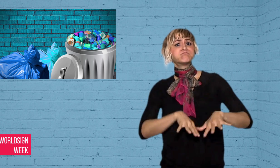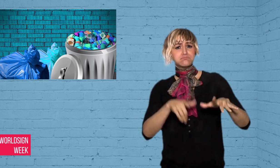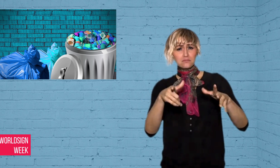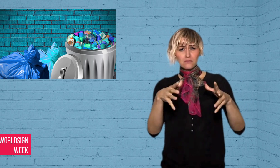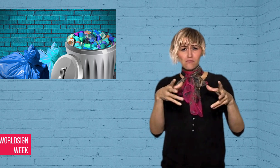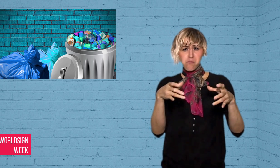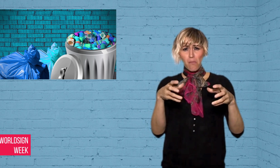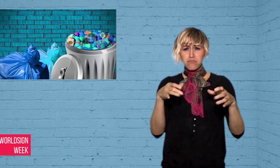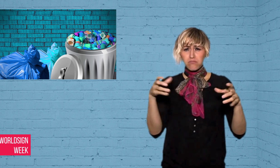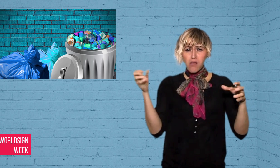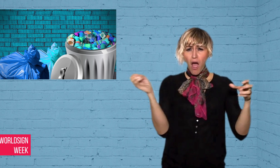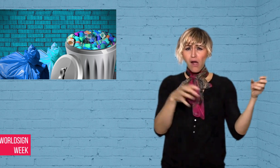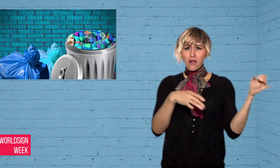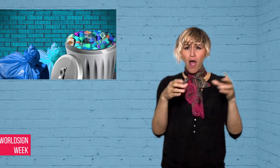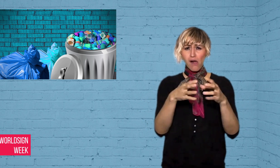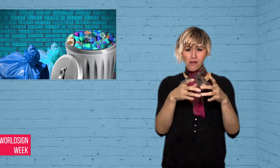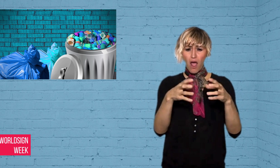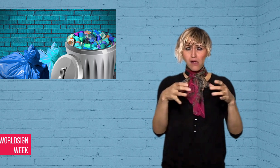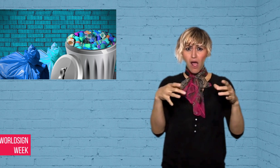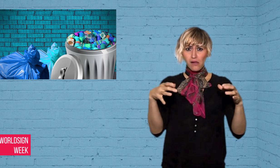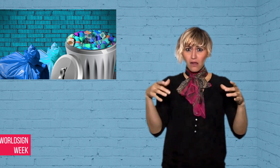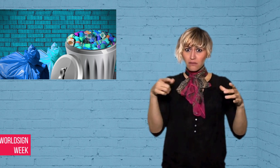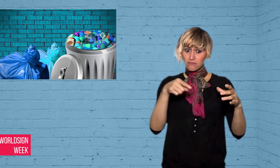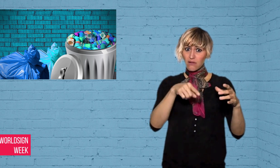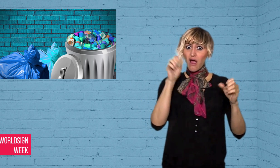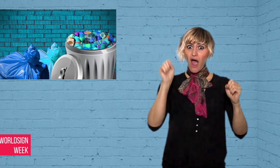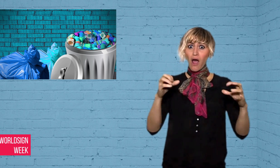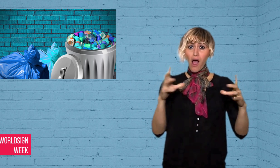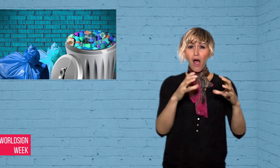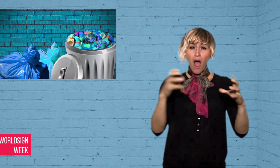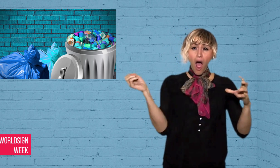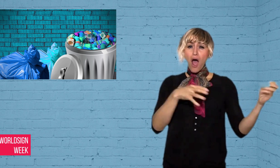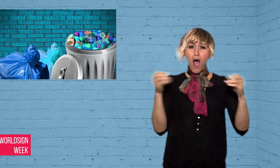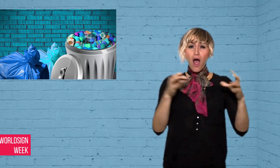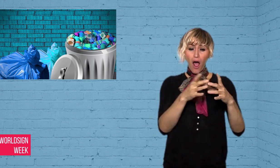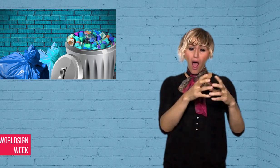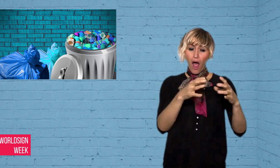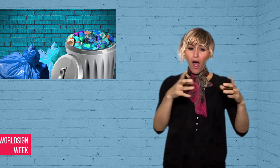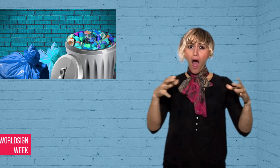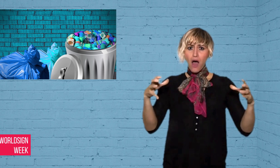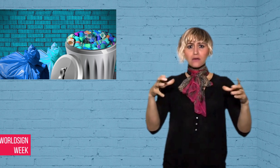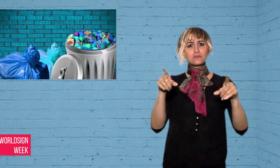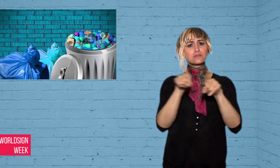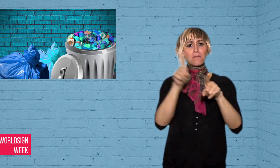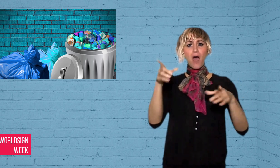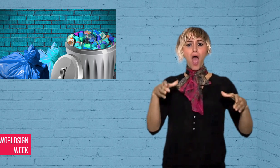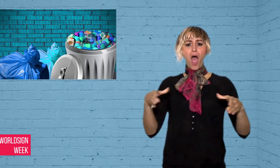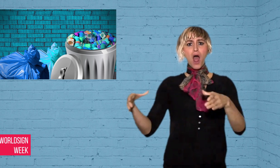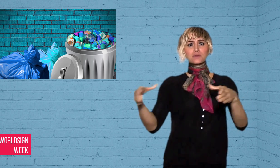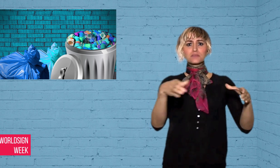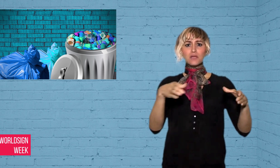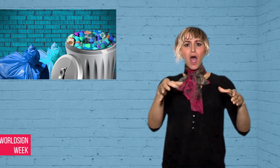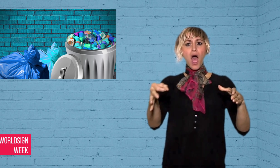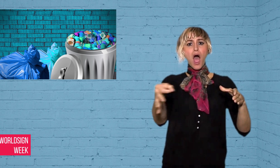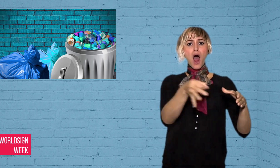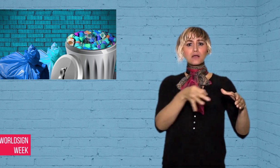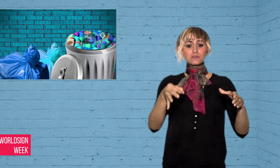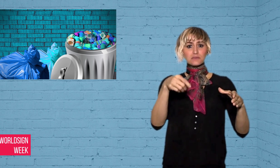can form an island bigger than half of